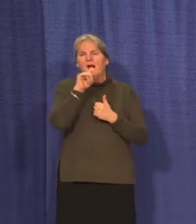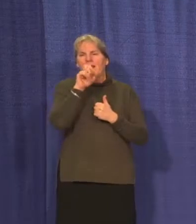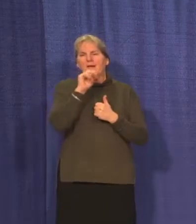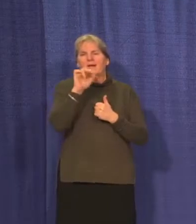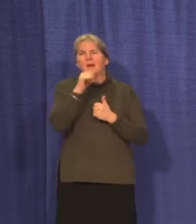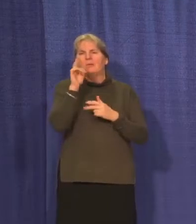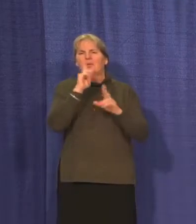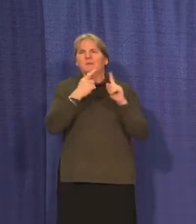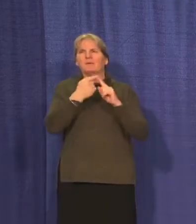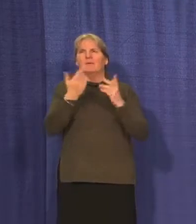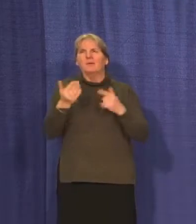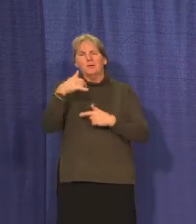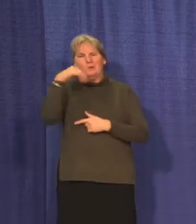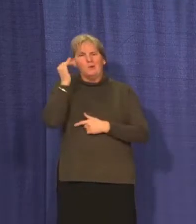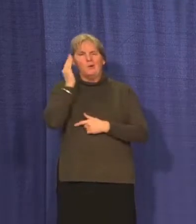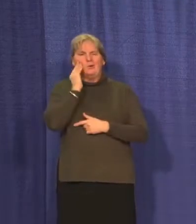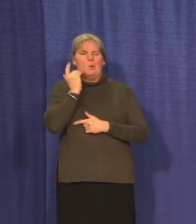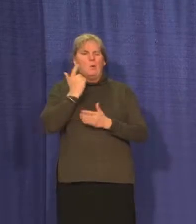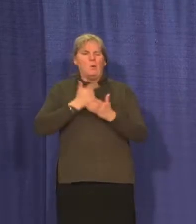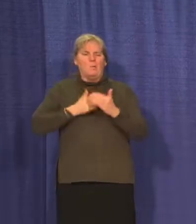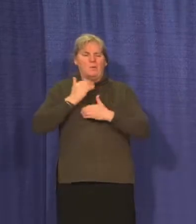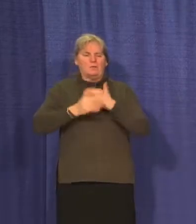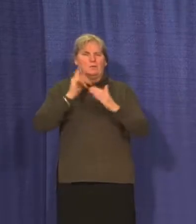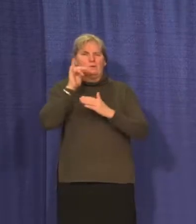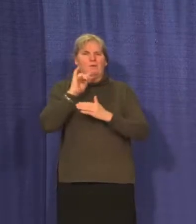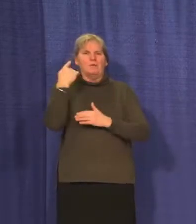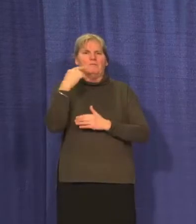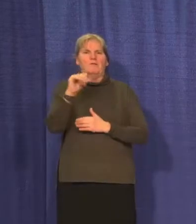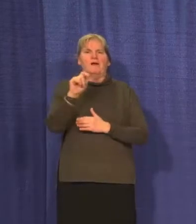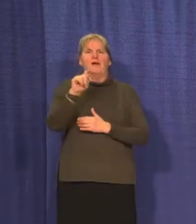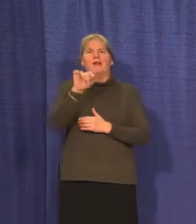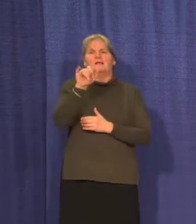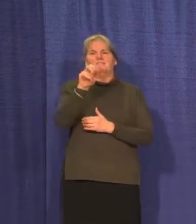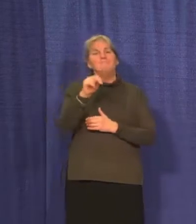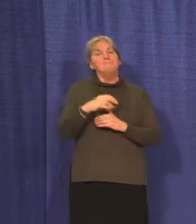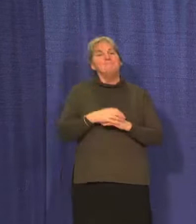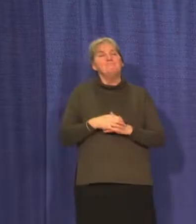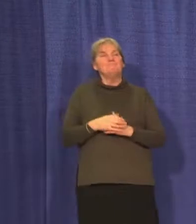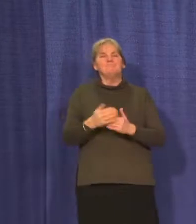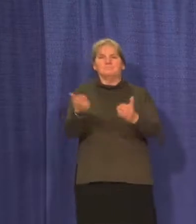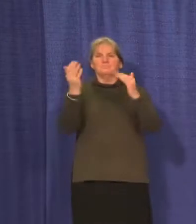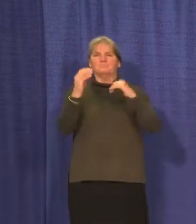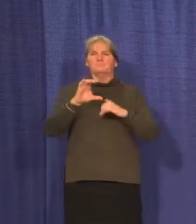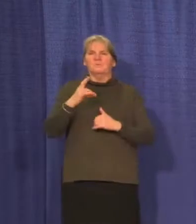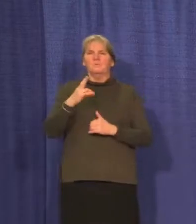residents are informed of the process for Atlin. Pat: Thank you.